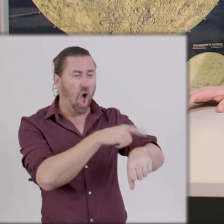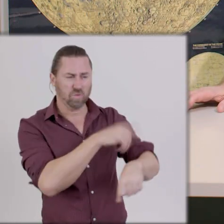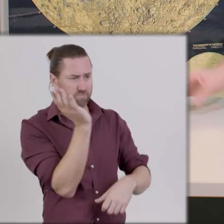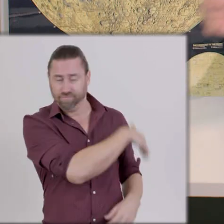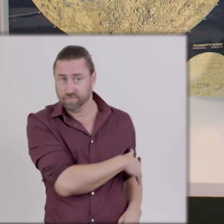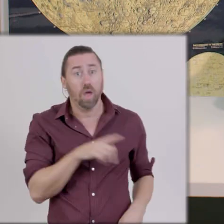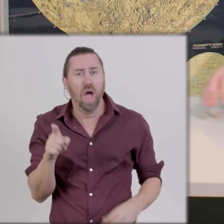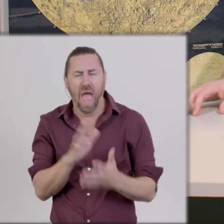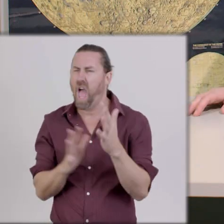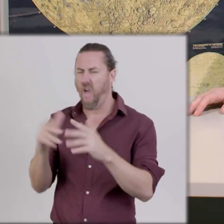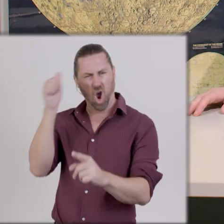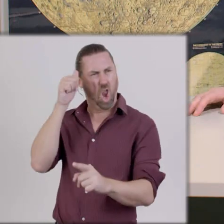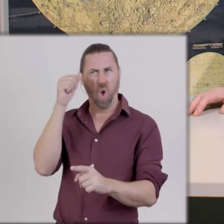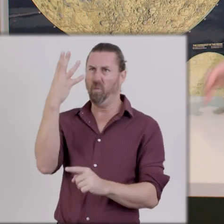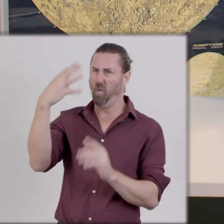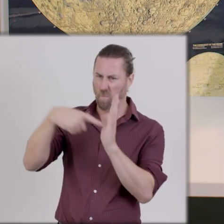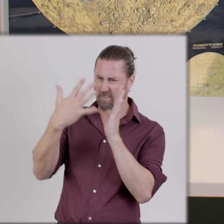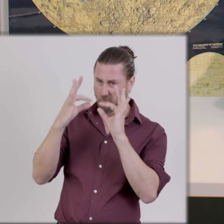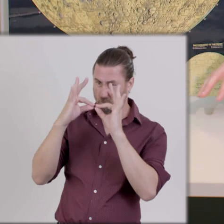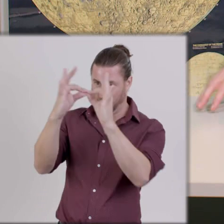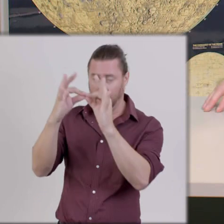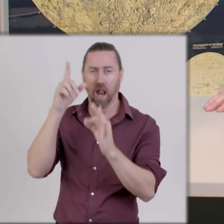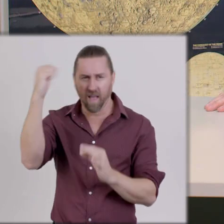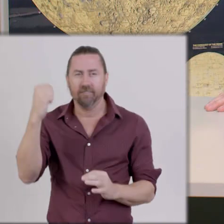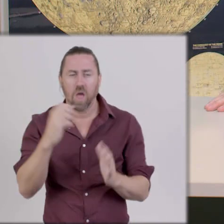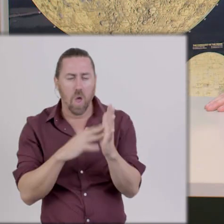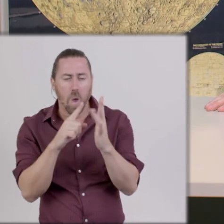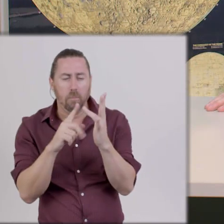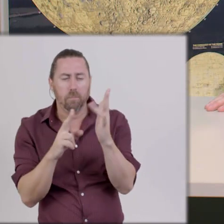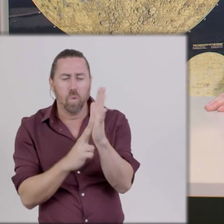Scientists were able to determine that, after conducting experiments on moon rocks,